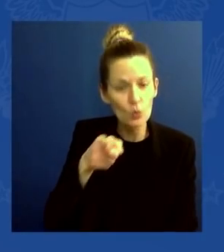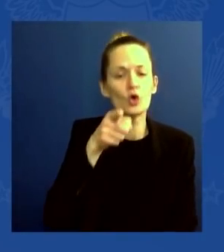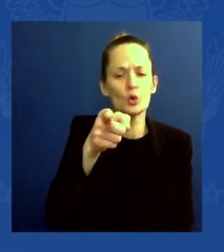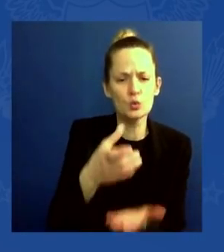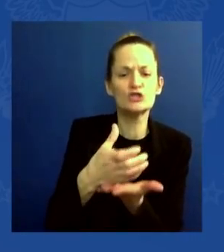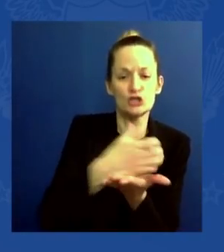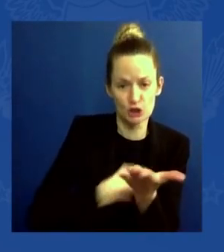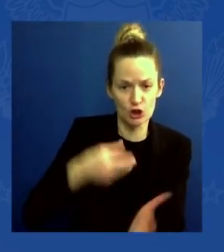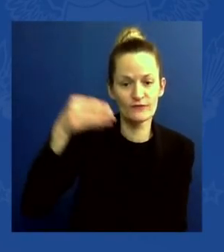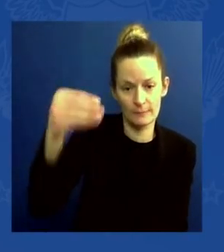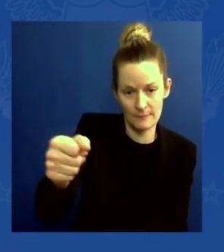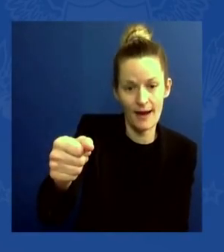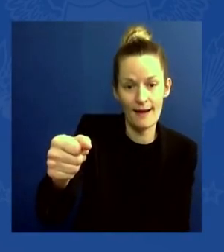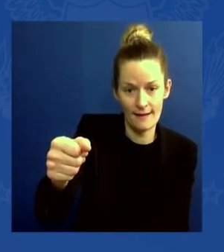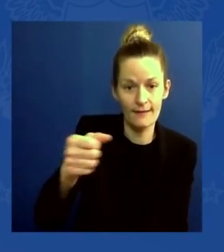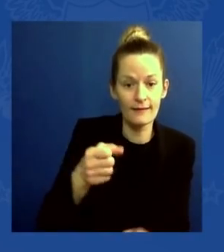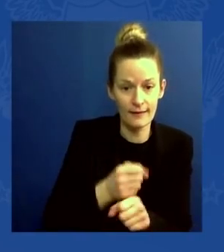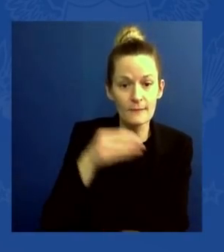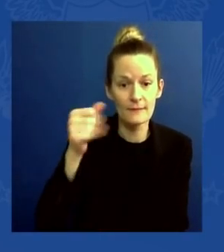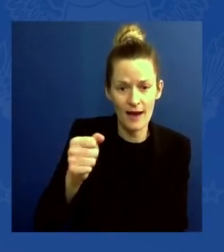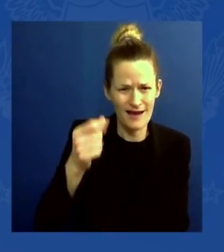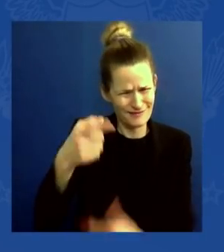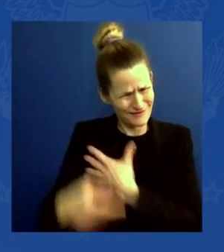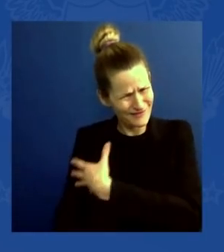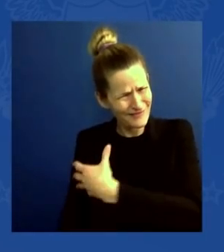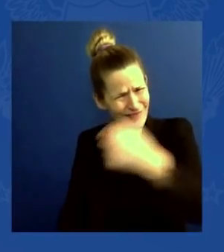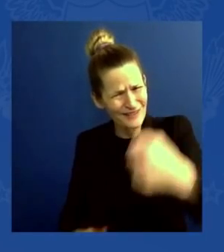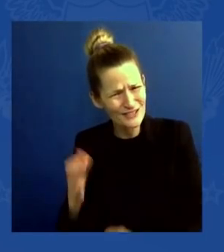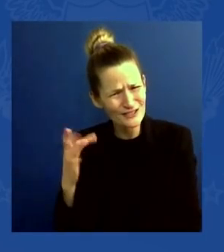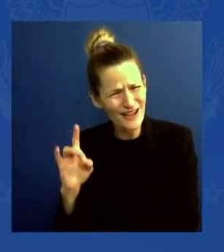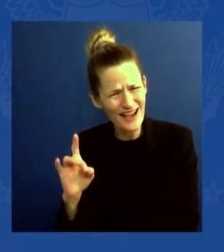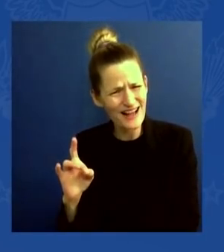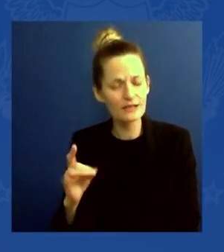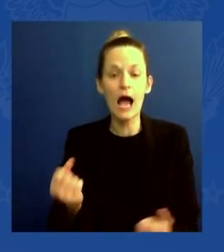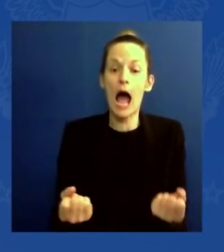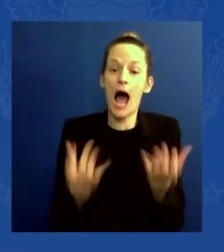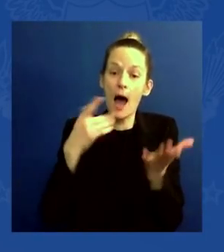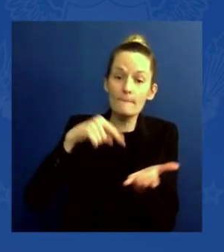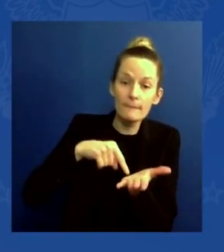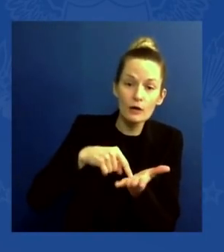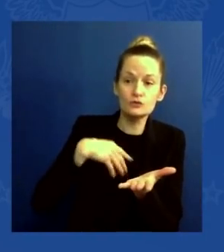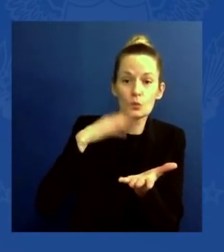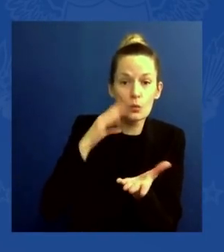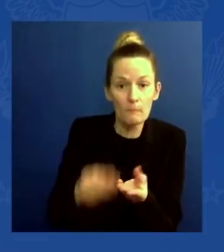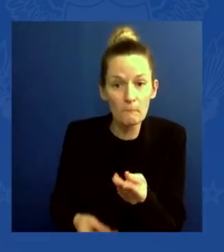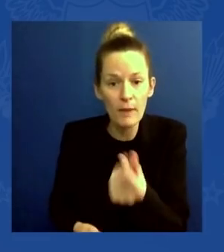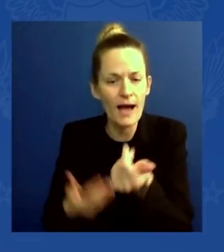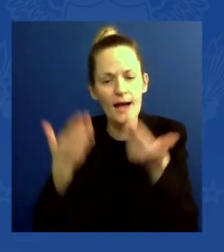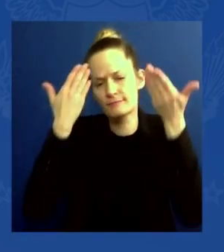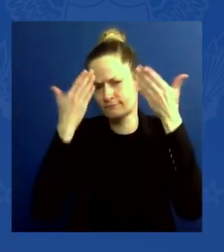Yes. The Press: You're okay with DOJ negotiating a settlement? The Press: Mr. President, two questions.